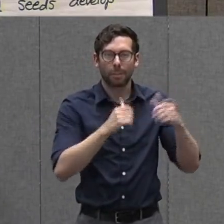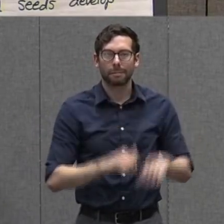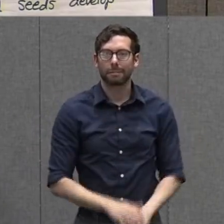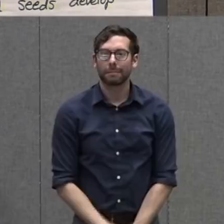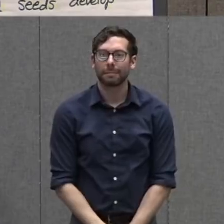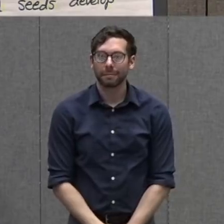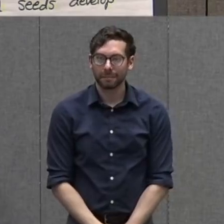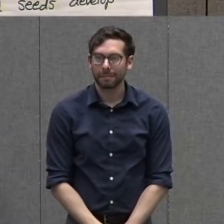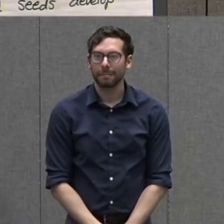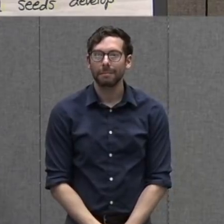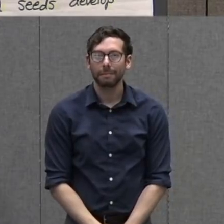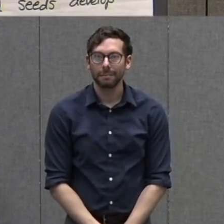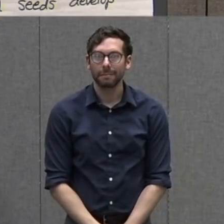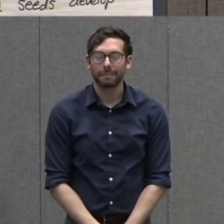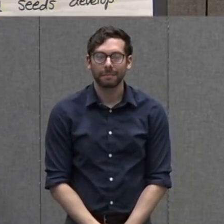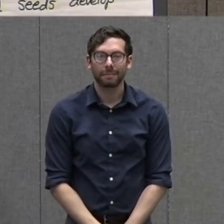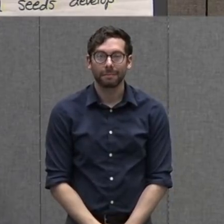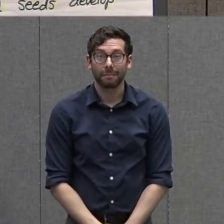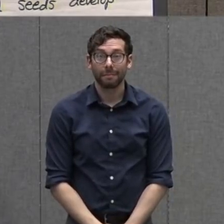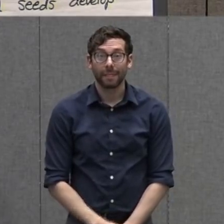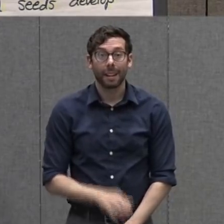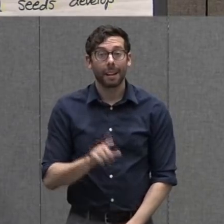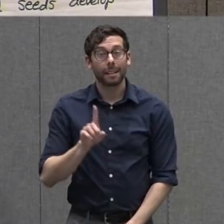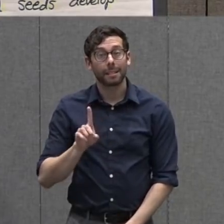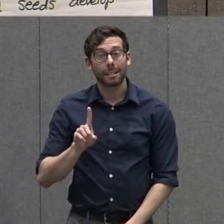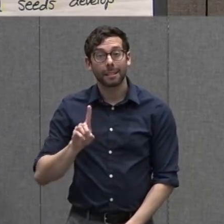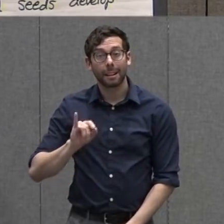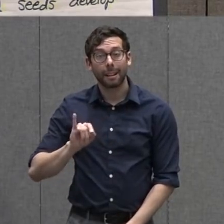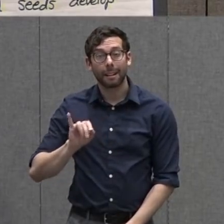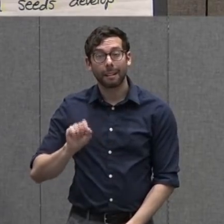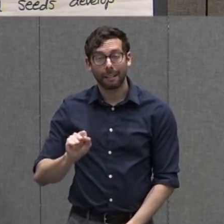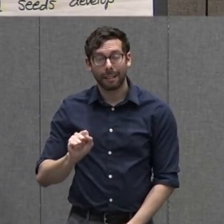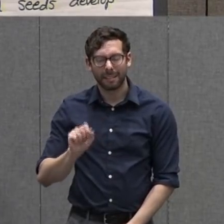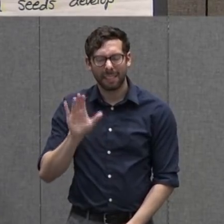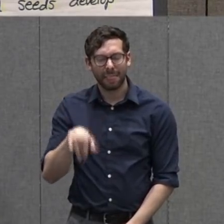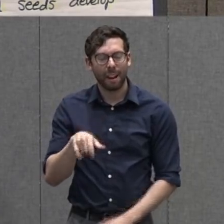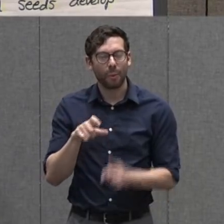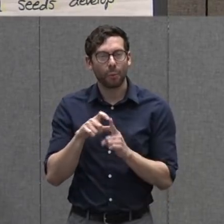Dis. That is a word part that I often see at the beginning of a word.